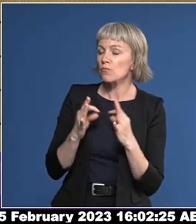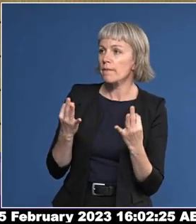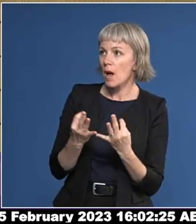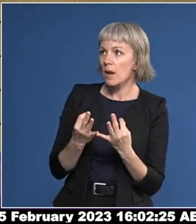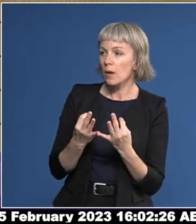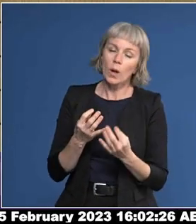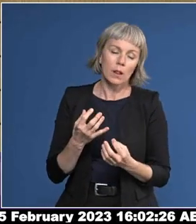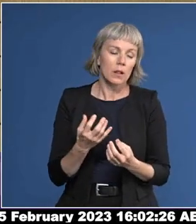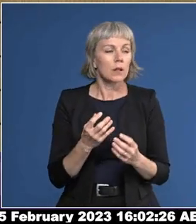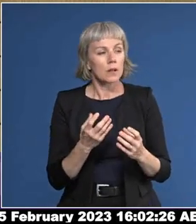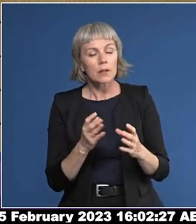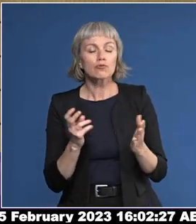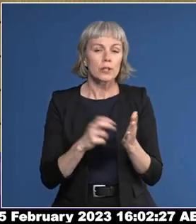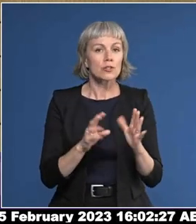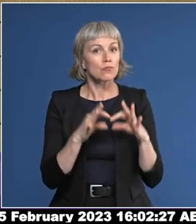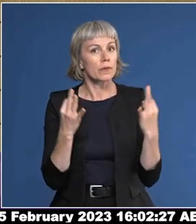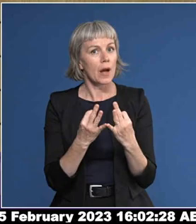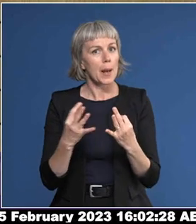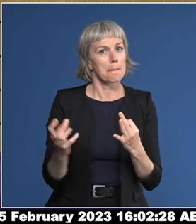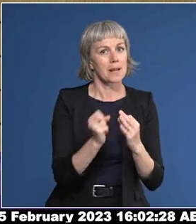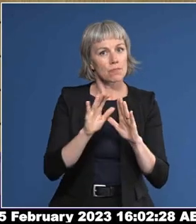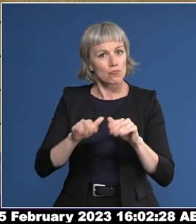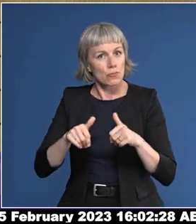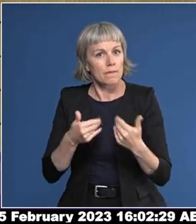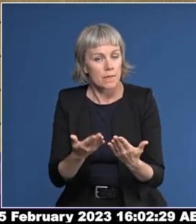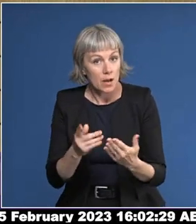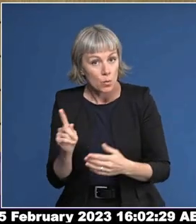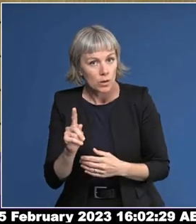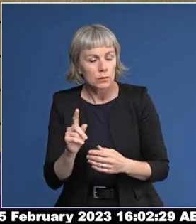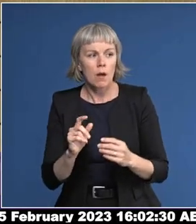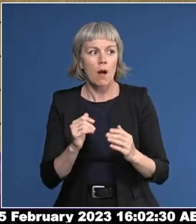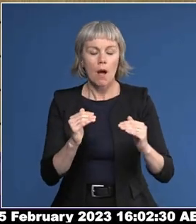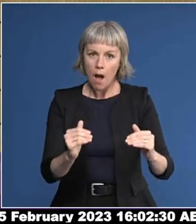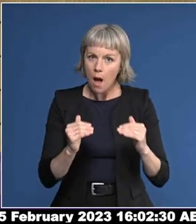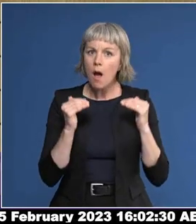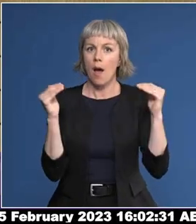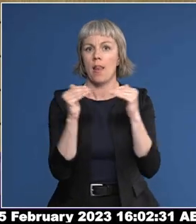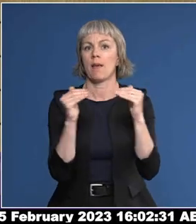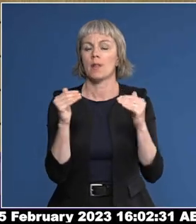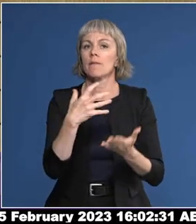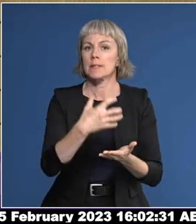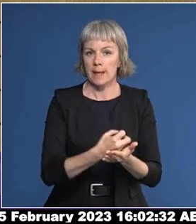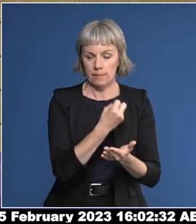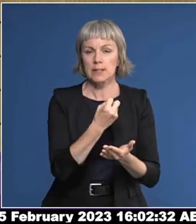think are a basic level of safety that should be there across the whole disability sector, registered or not registered.